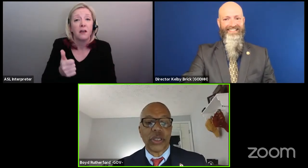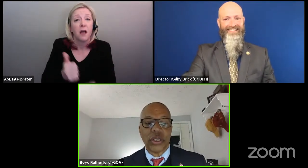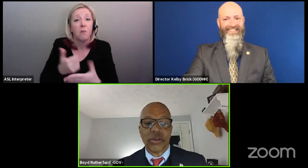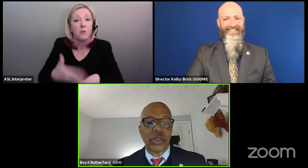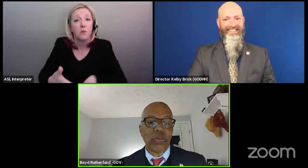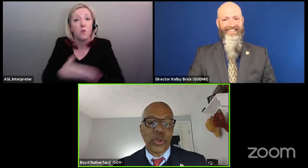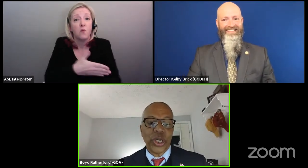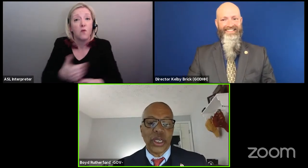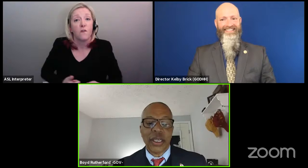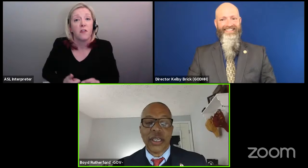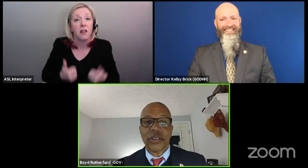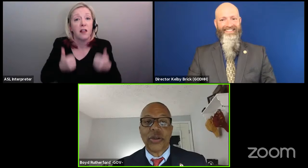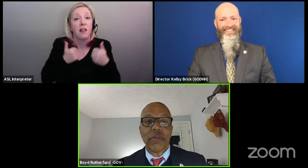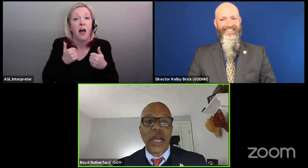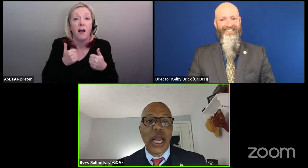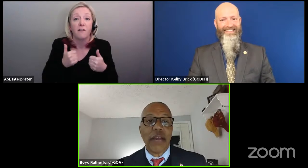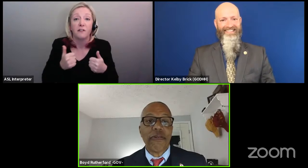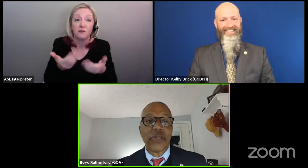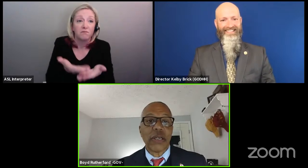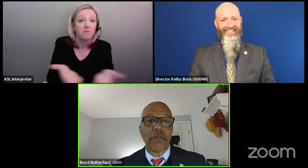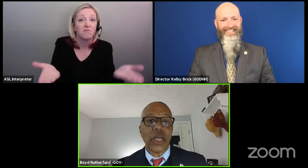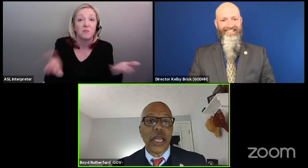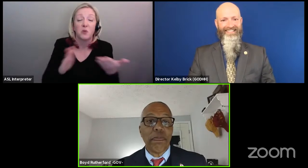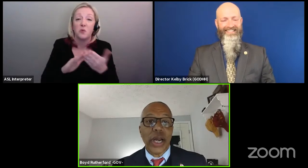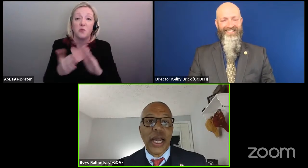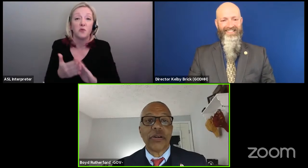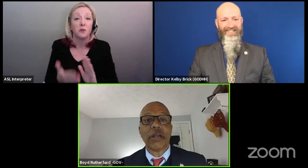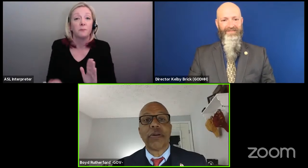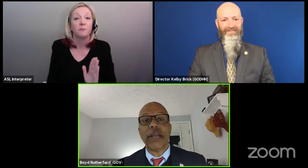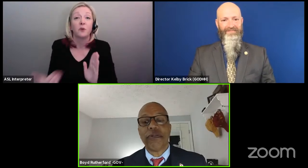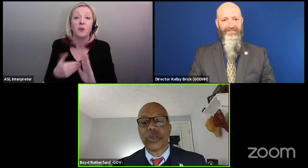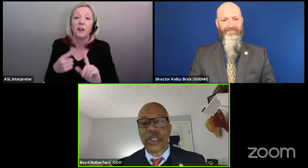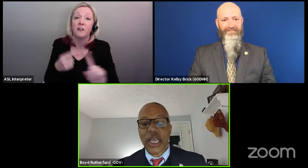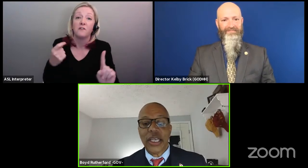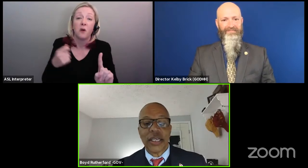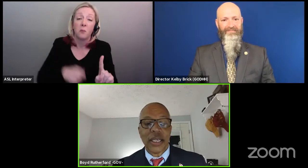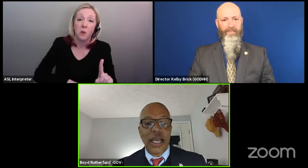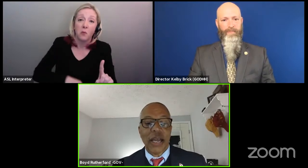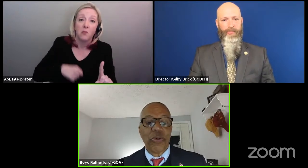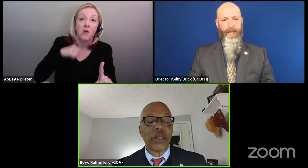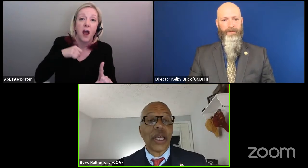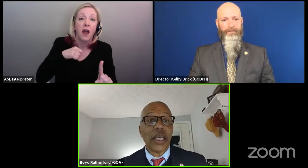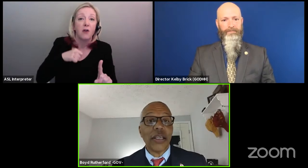that you're supporting. So on behalf of a proud and grateful state, I want to thank